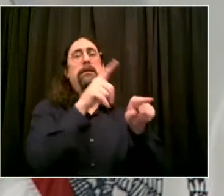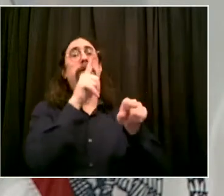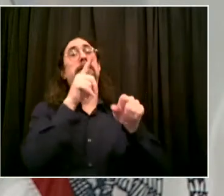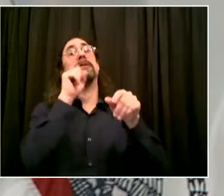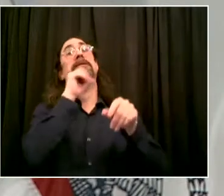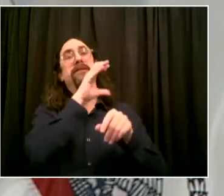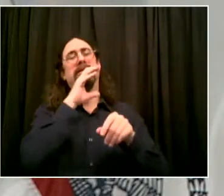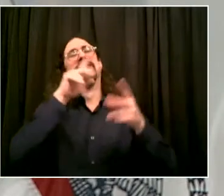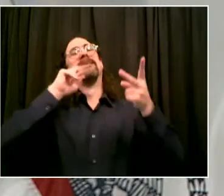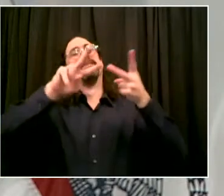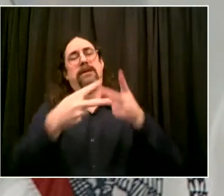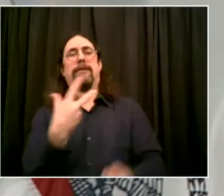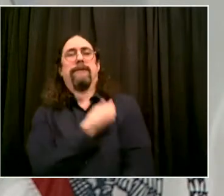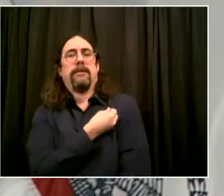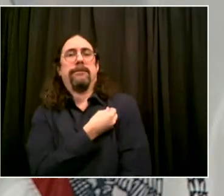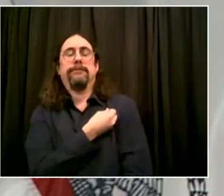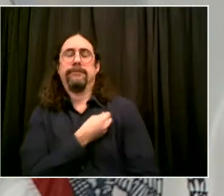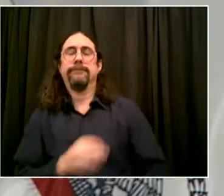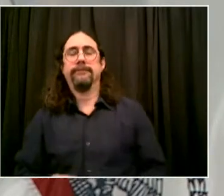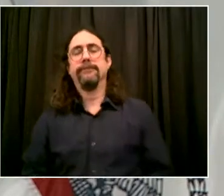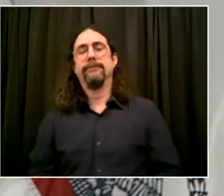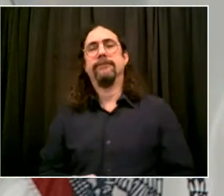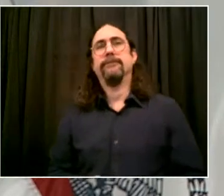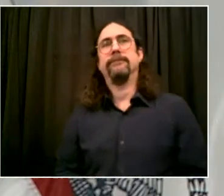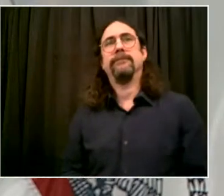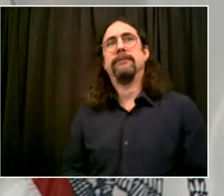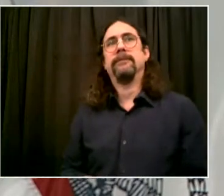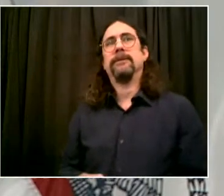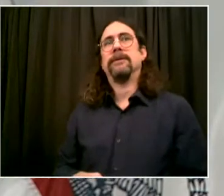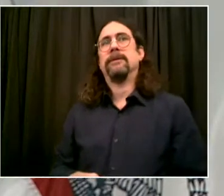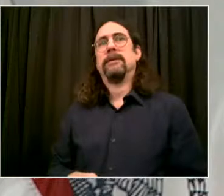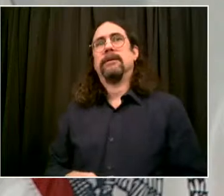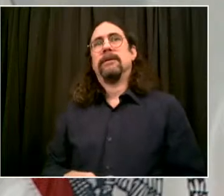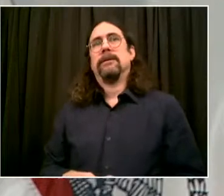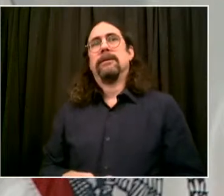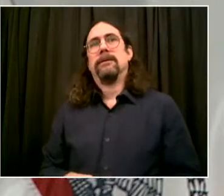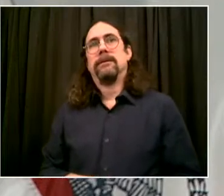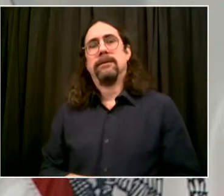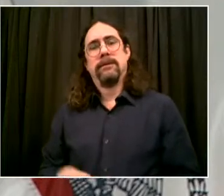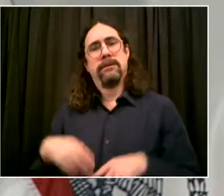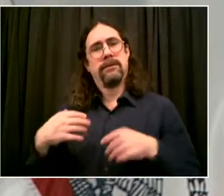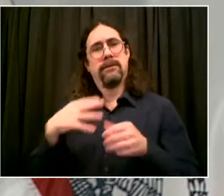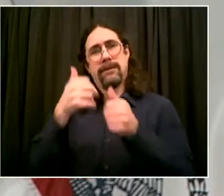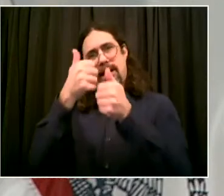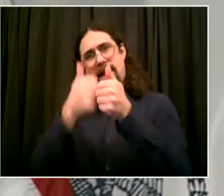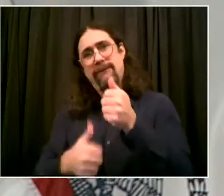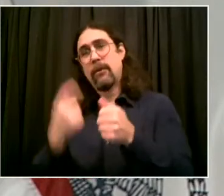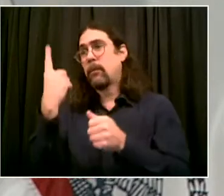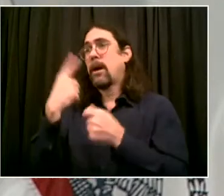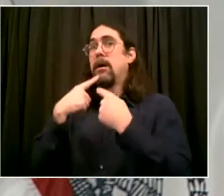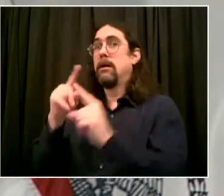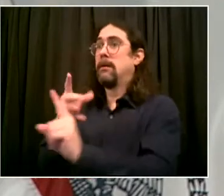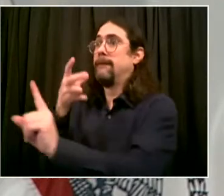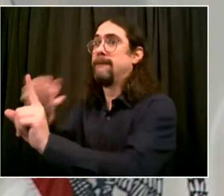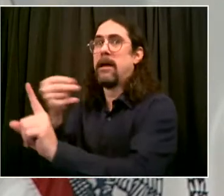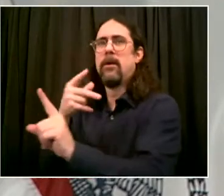CLOSER TO OUR RECOVERY. IT IS A SIMPLE ASAS THAT, EVERY PERSON WE VACCINATE IS ANOTHER PERSON